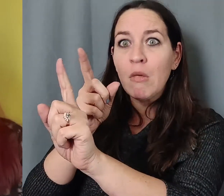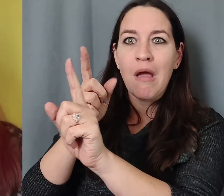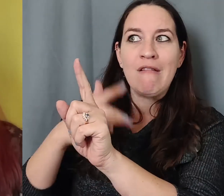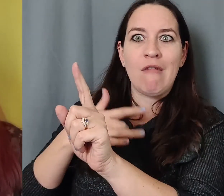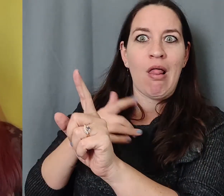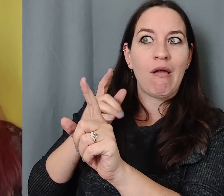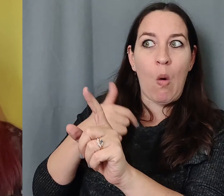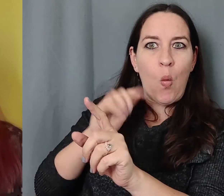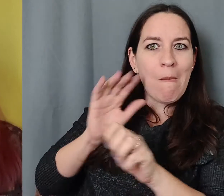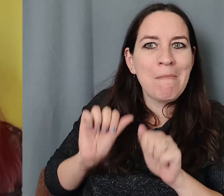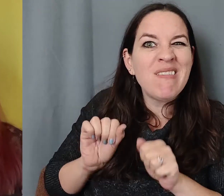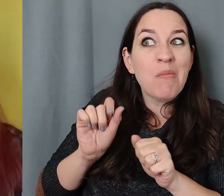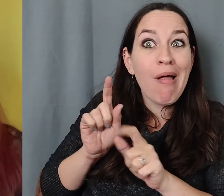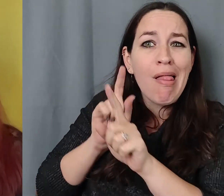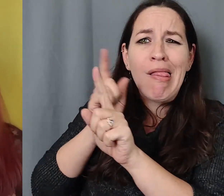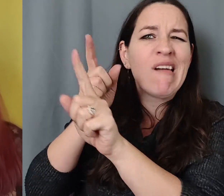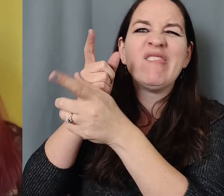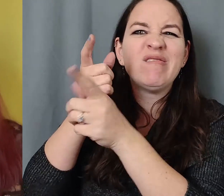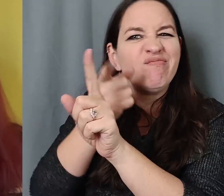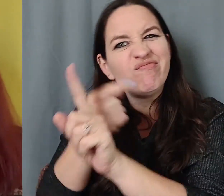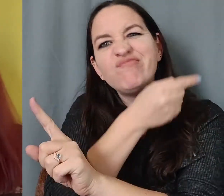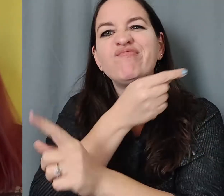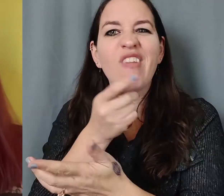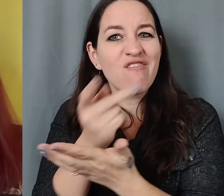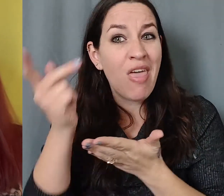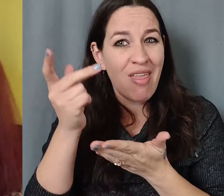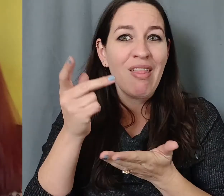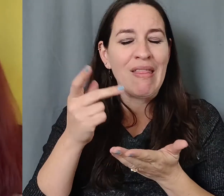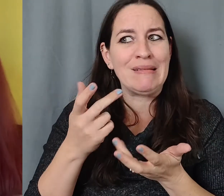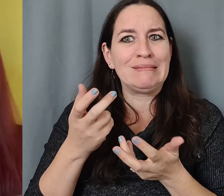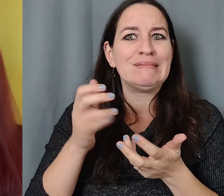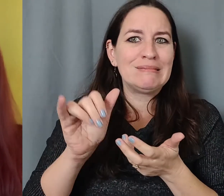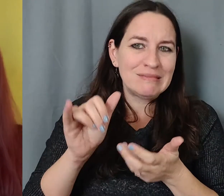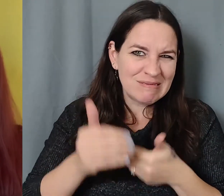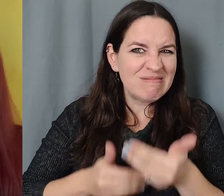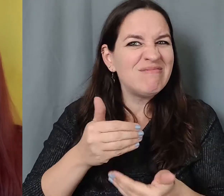failure that it's going to be difficult to keep those resolutions or that they're not going to last past the end of the month.